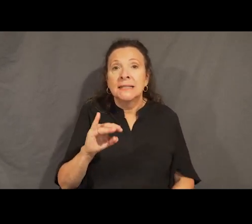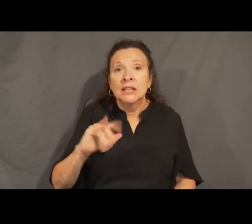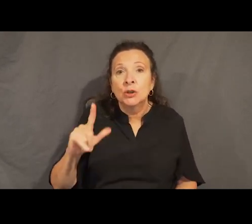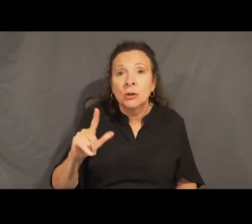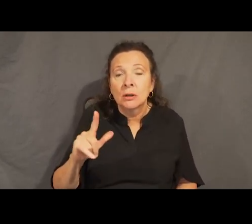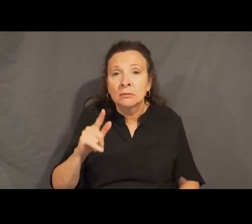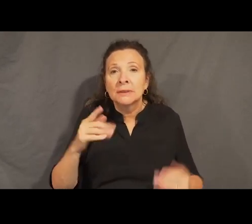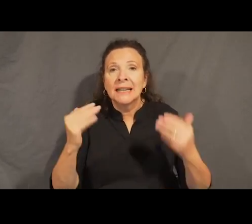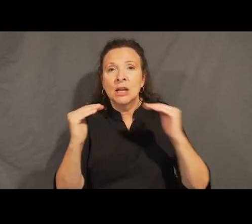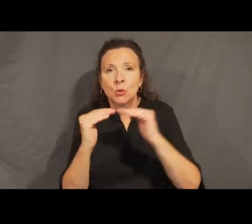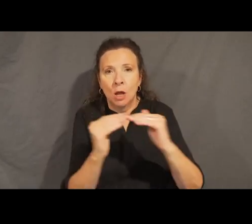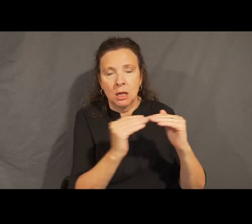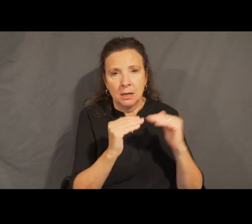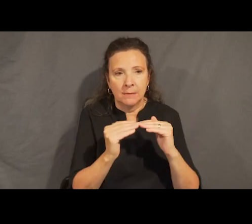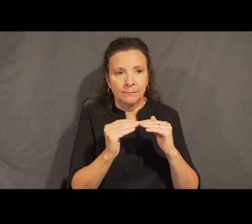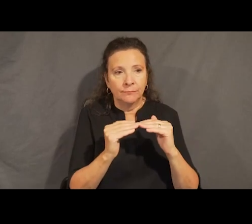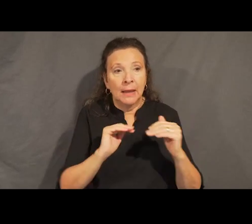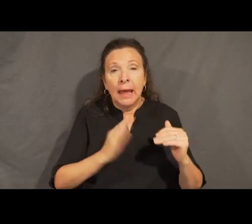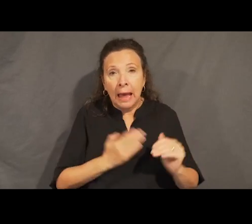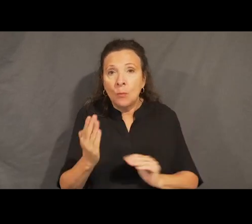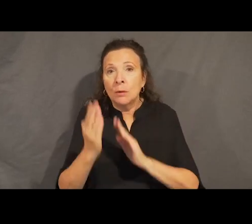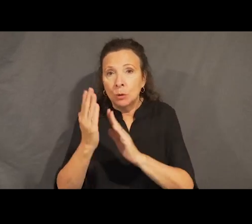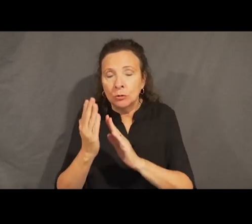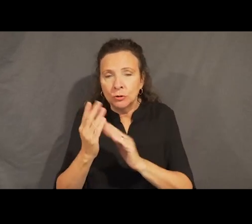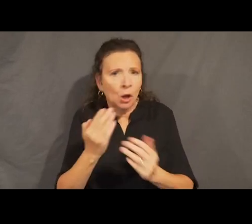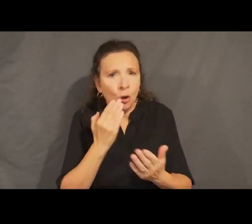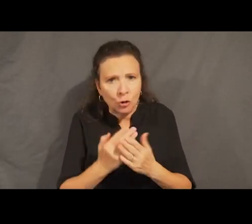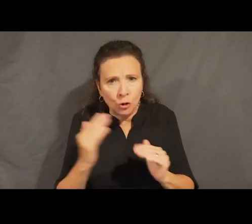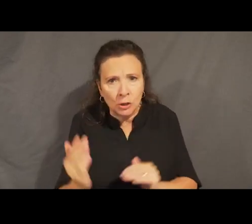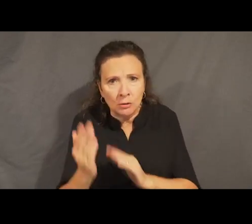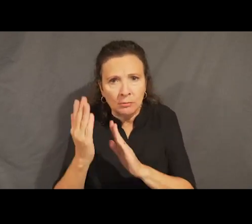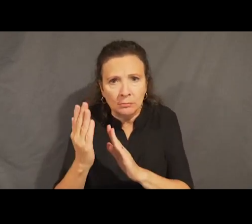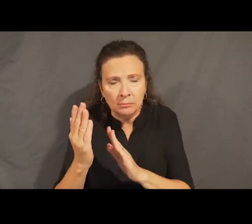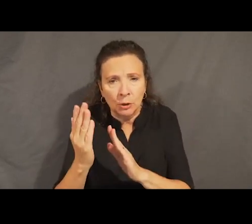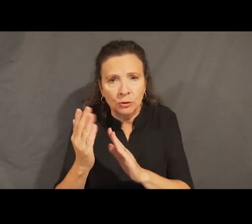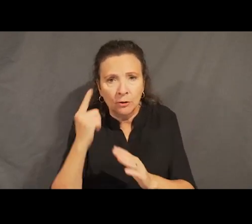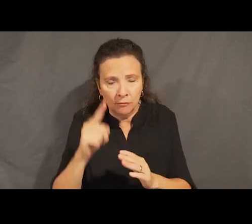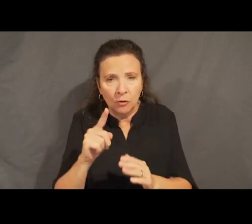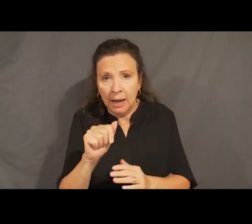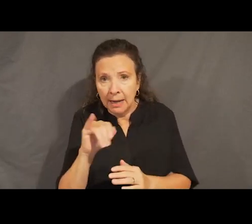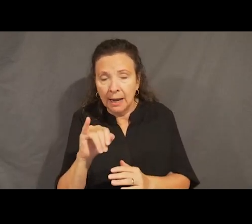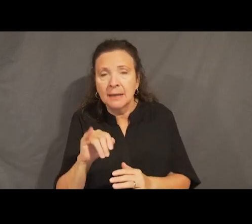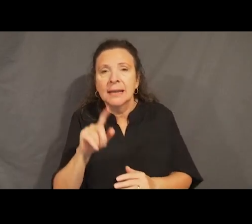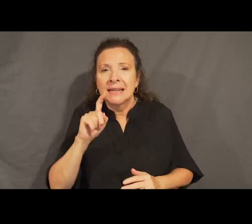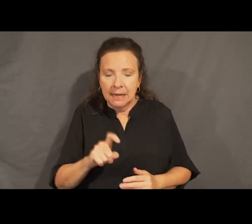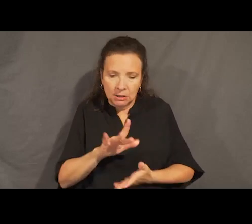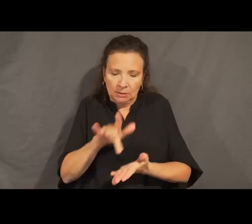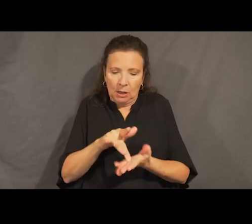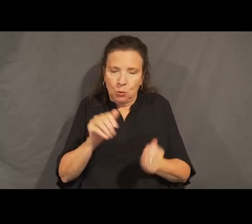and anyone's good approach to AI needs to be human centric. We are looking for the greatest